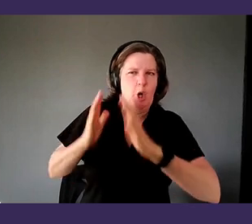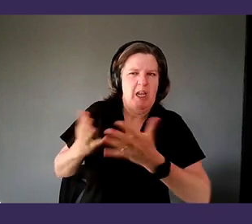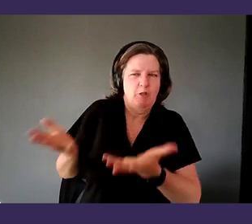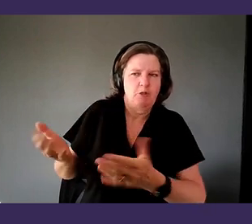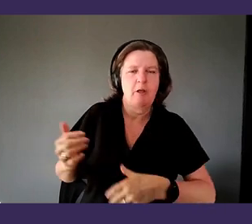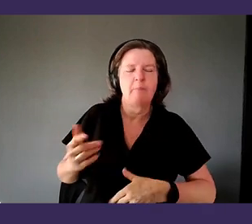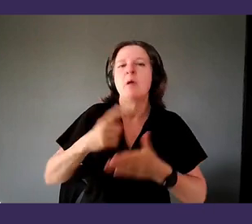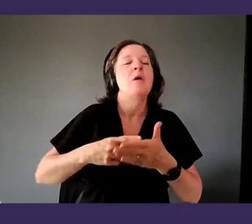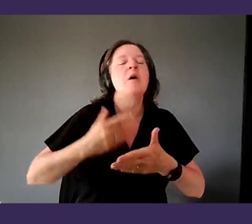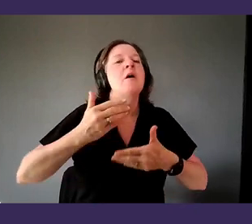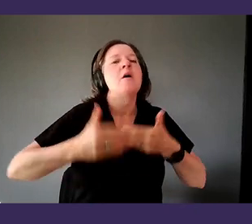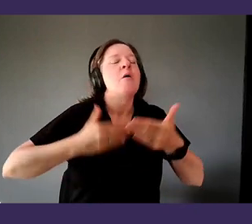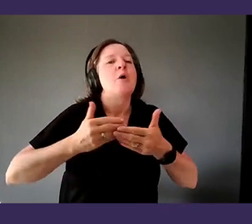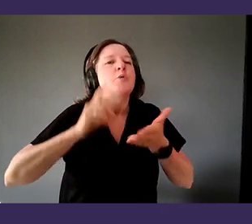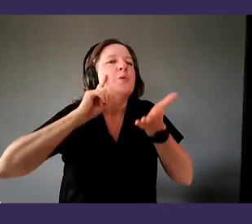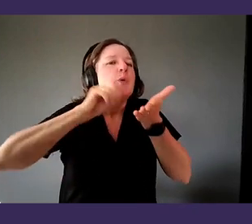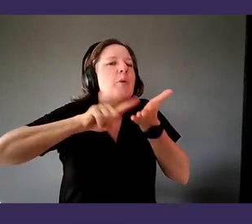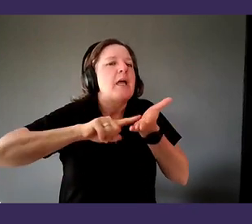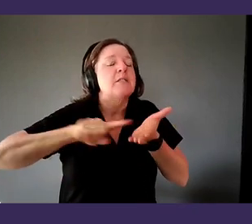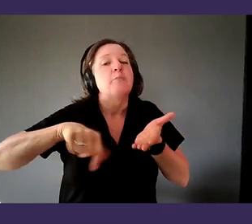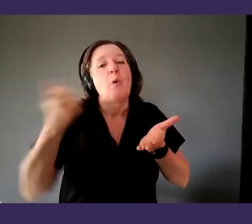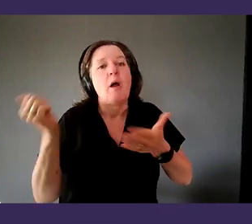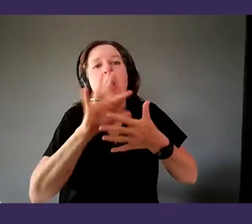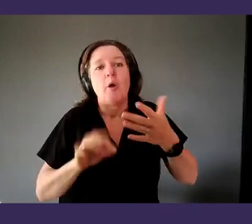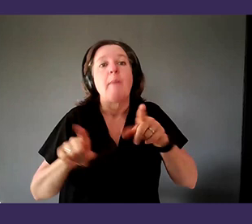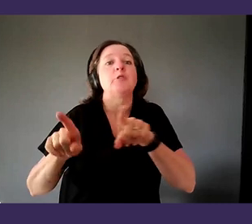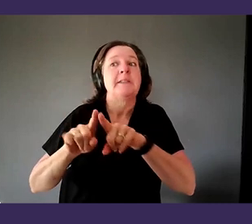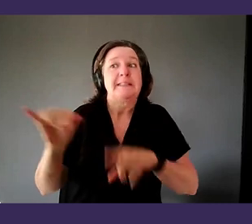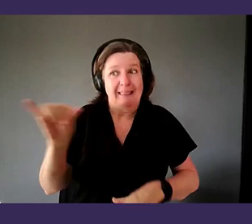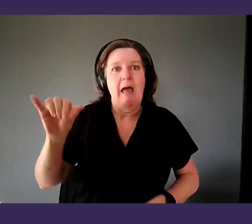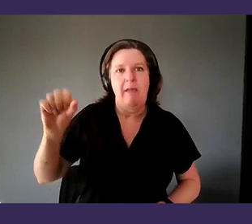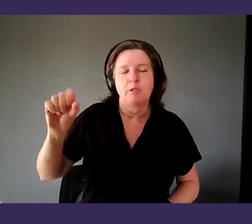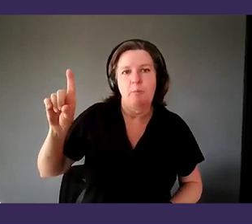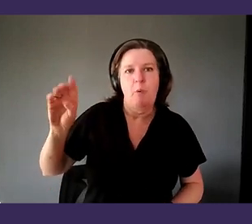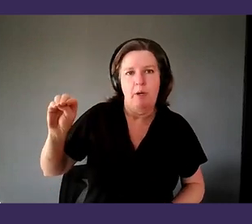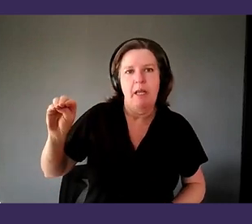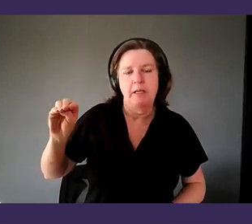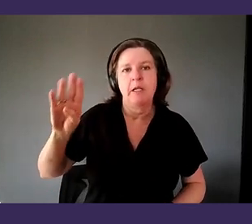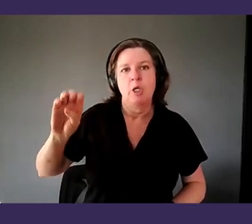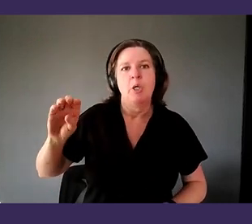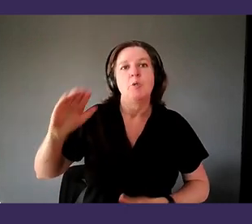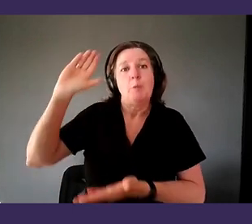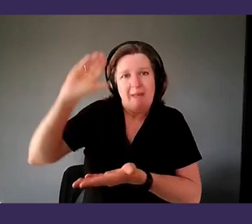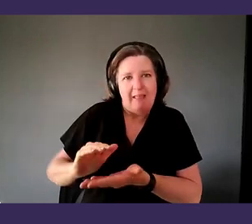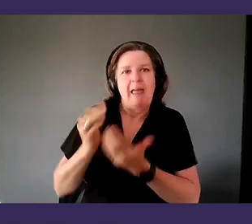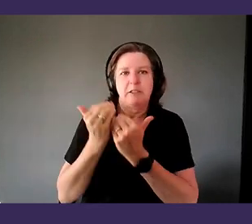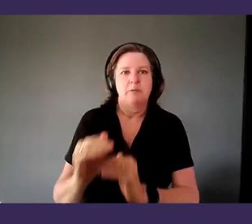to explore other options like supported decision-making to be less restrictive? Yeah, yeah, and I'm gonna try